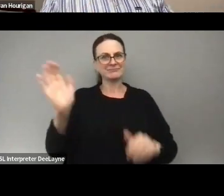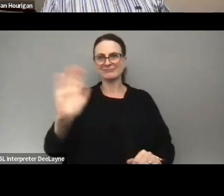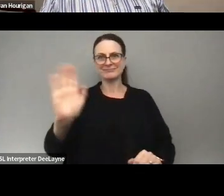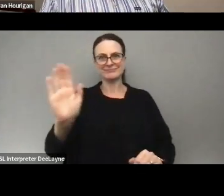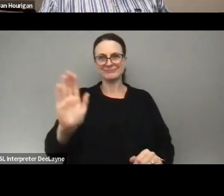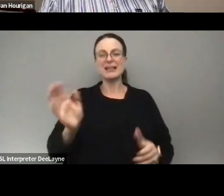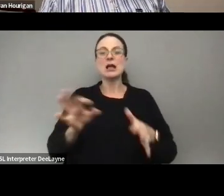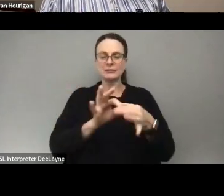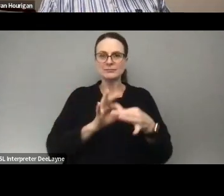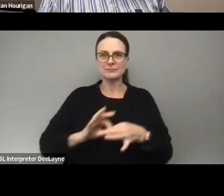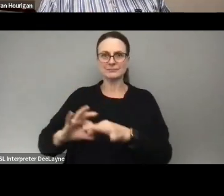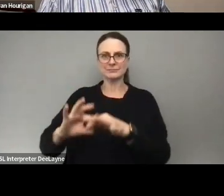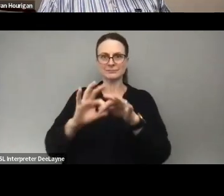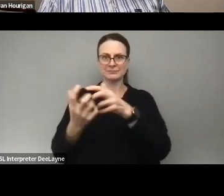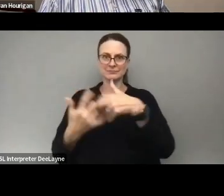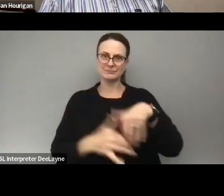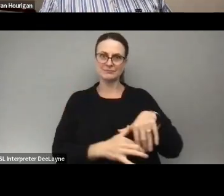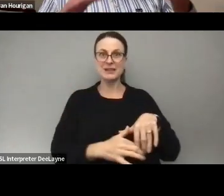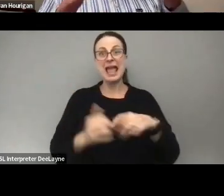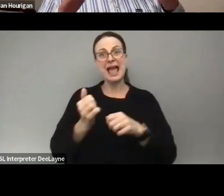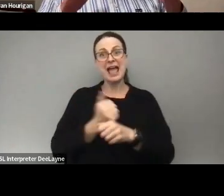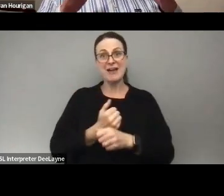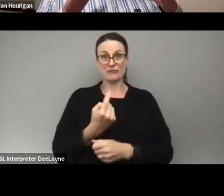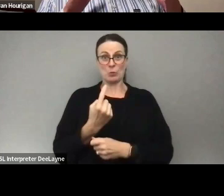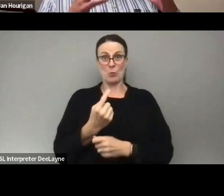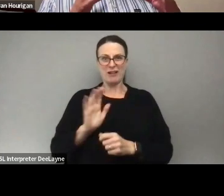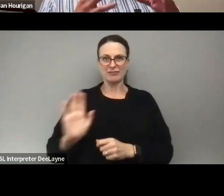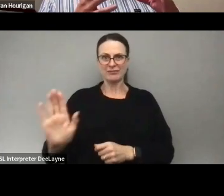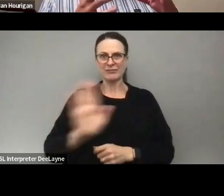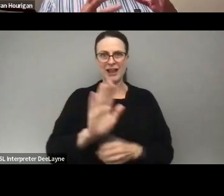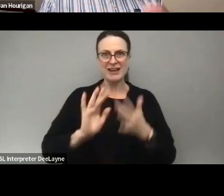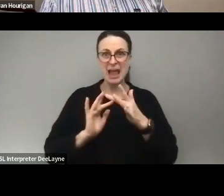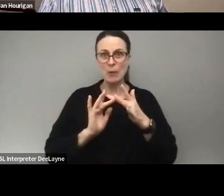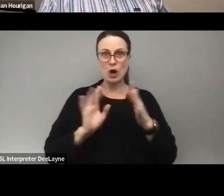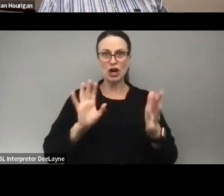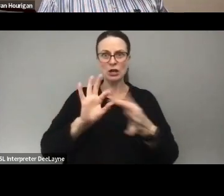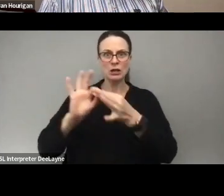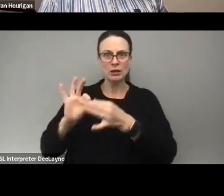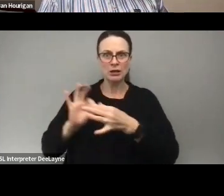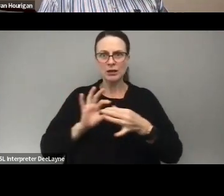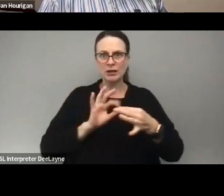and everybody's networks work together in a different way. That's why you hear about people